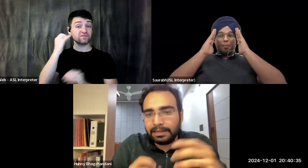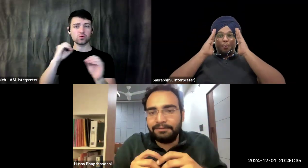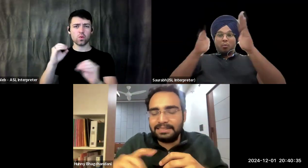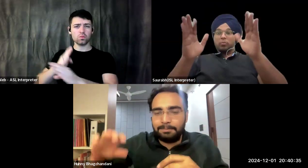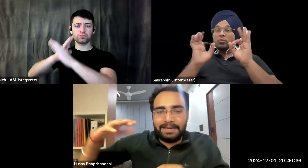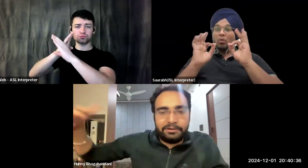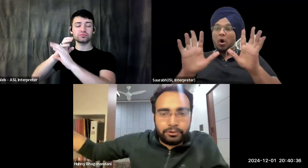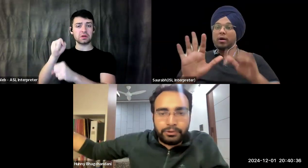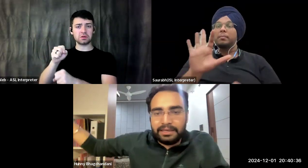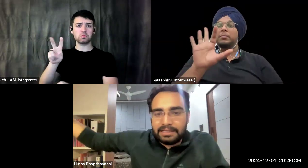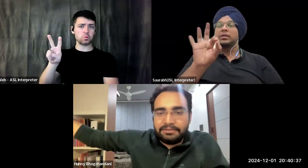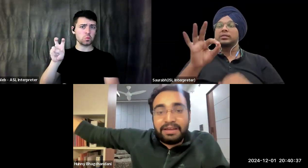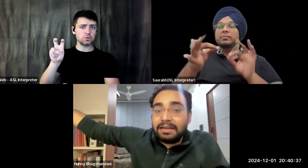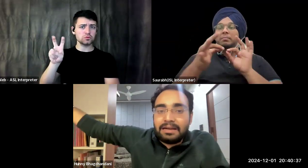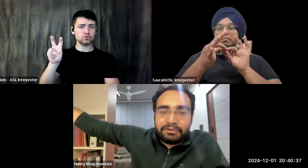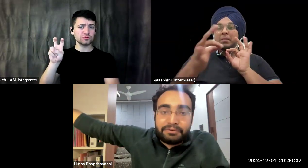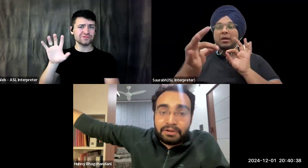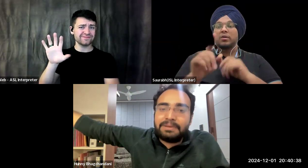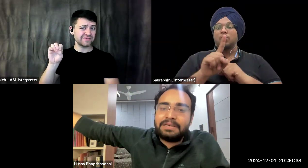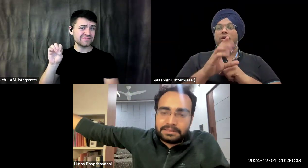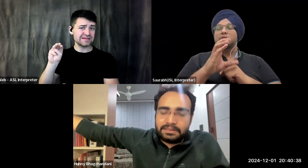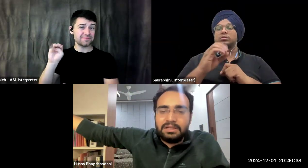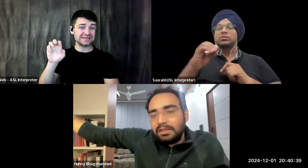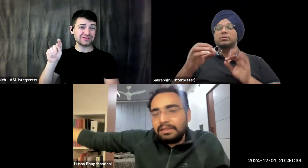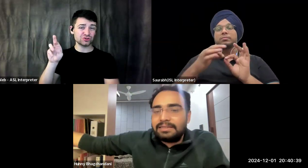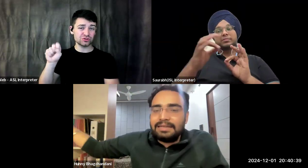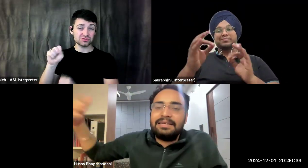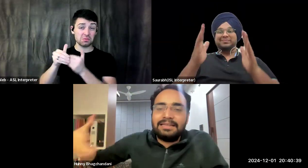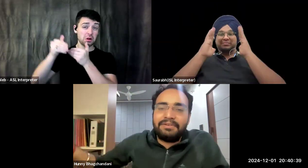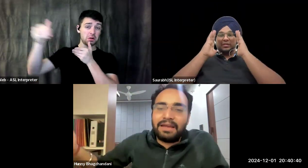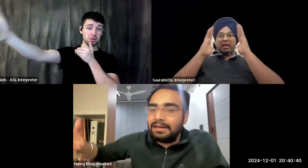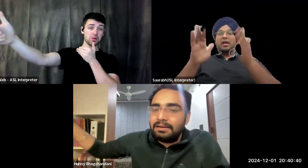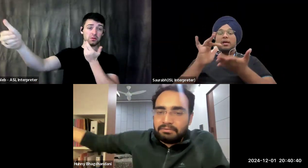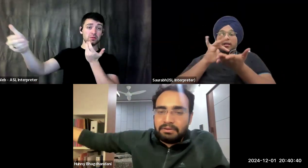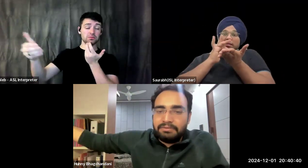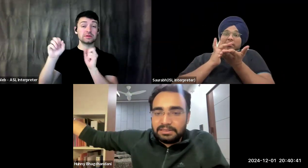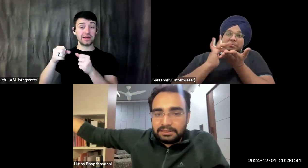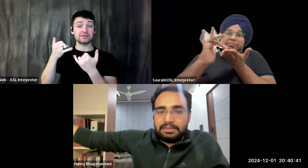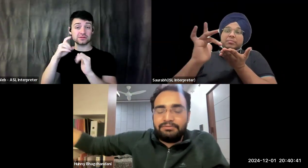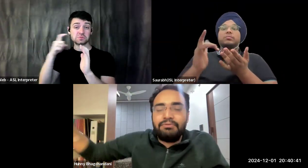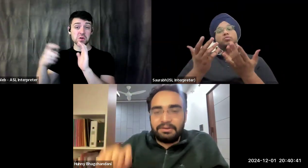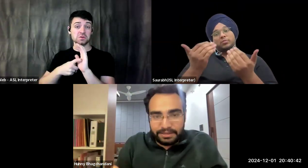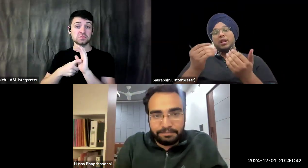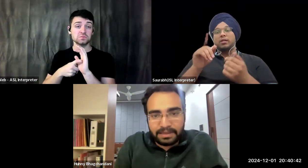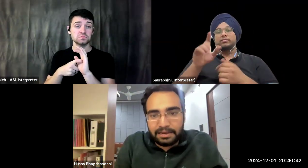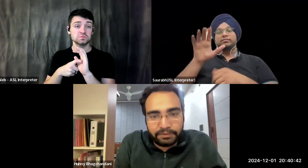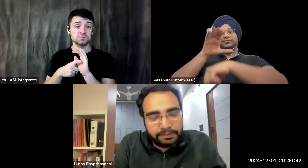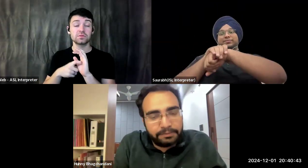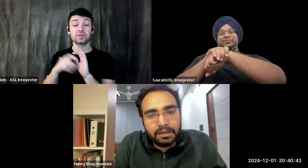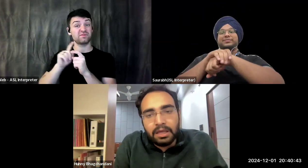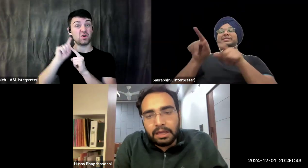Like if there's a plain road and there's a vehicle after 50 meters, it can detect the vehicle which is far away kind of thing.